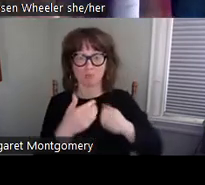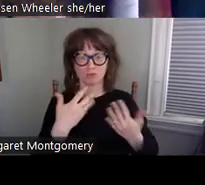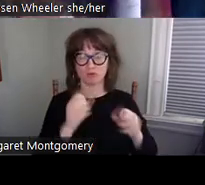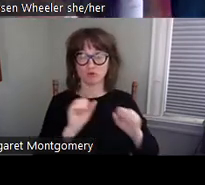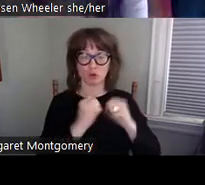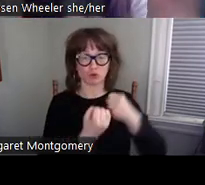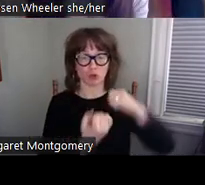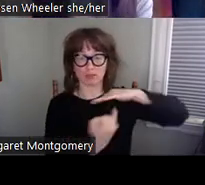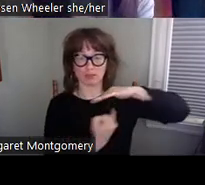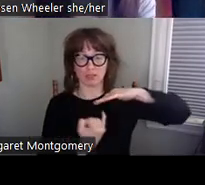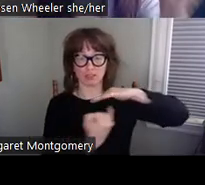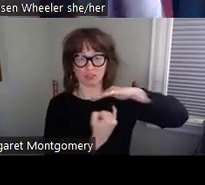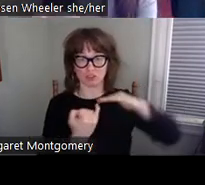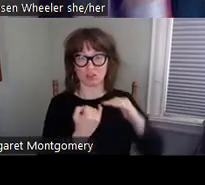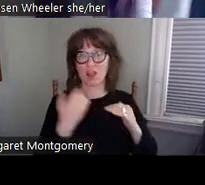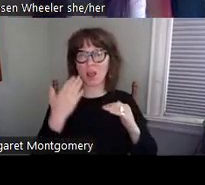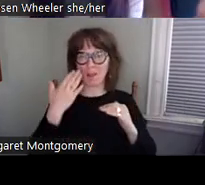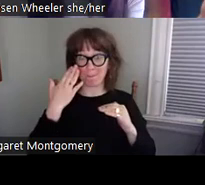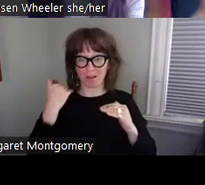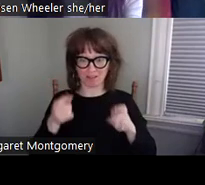because the manipulative jealousy and they put that ultimatum,